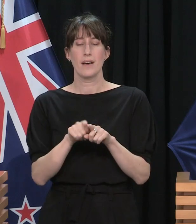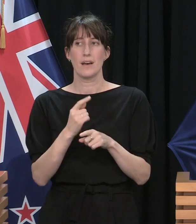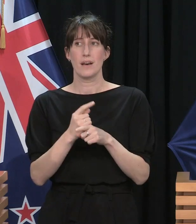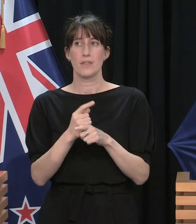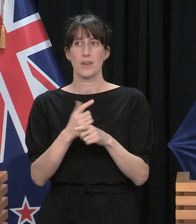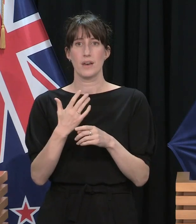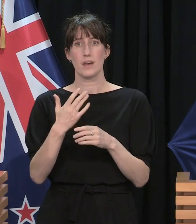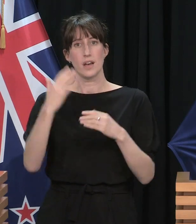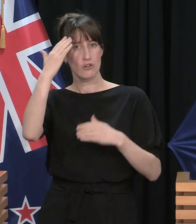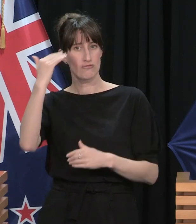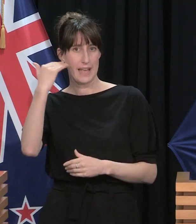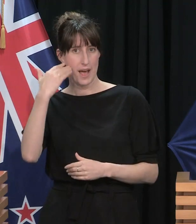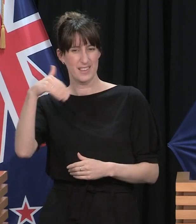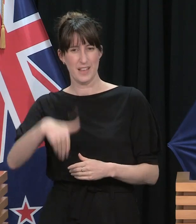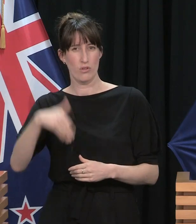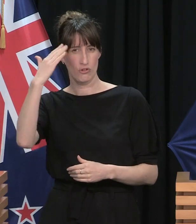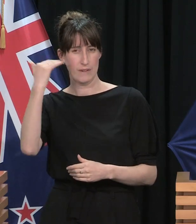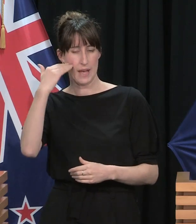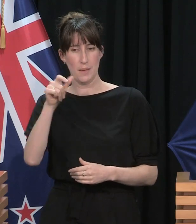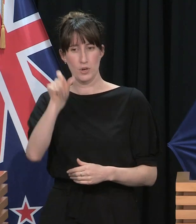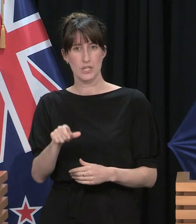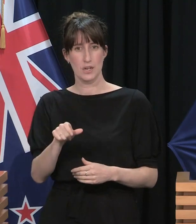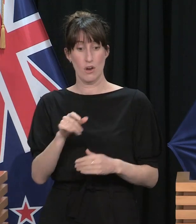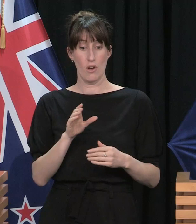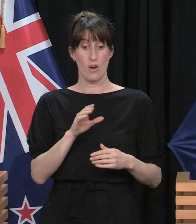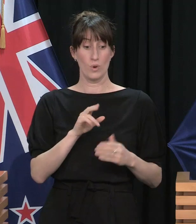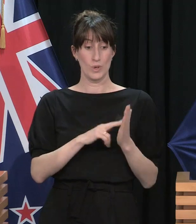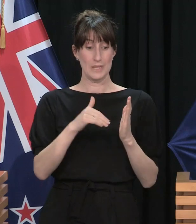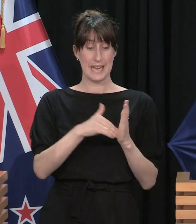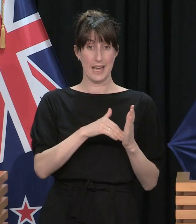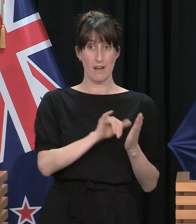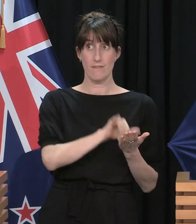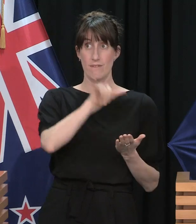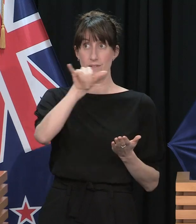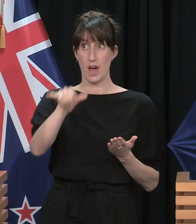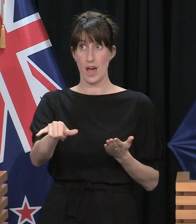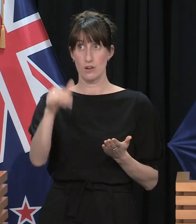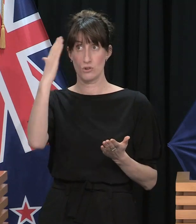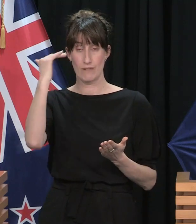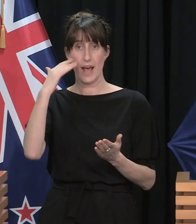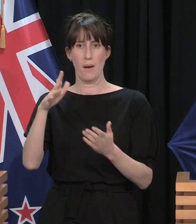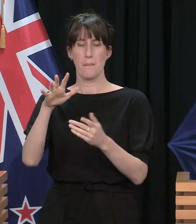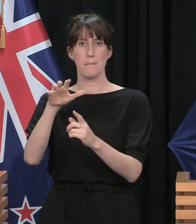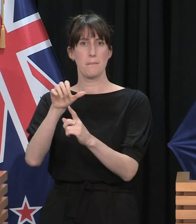case that has been reported from South Korea. We continue